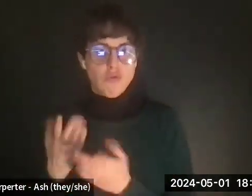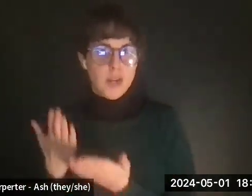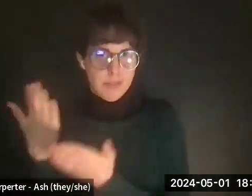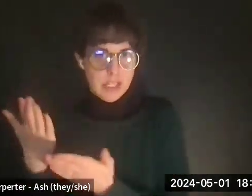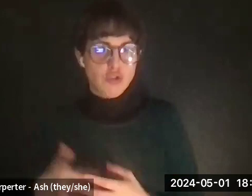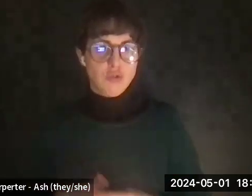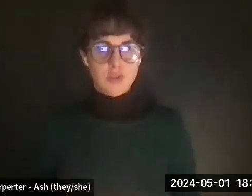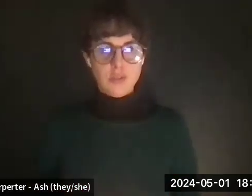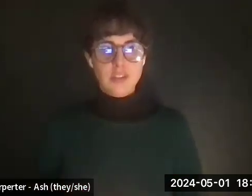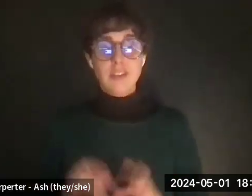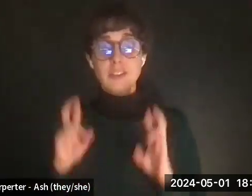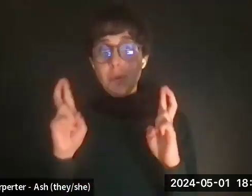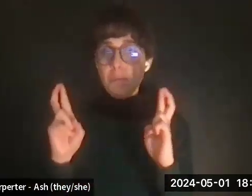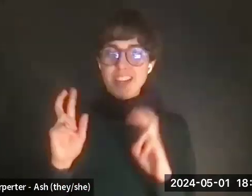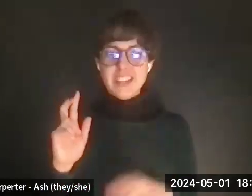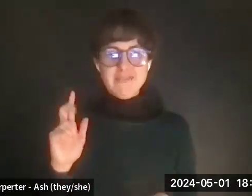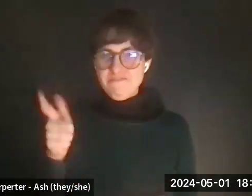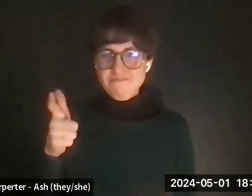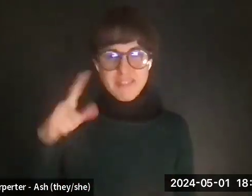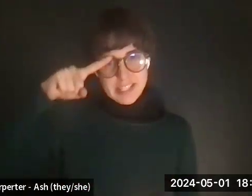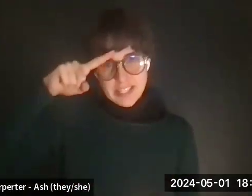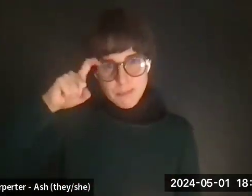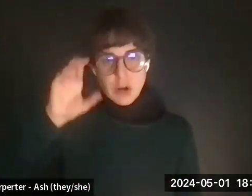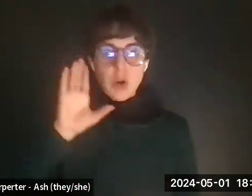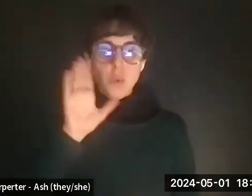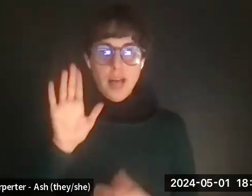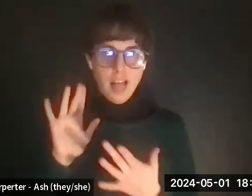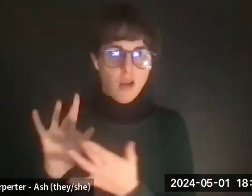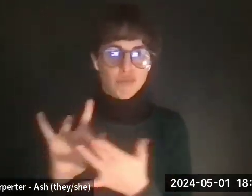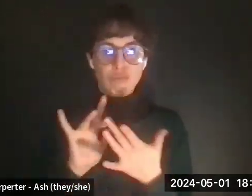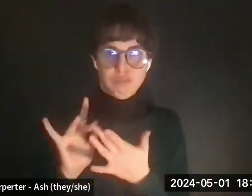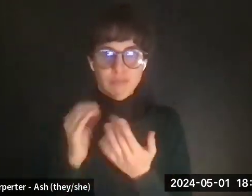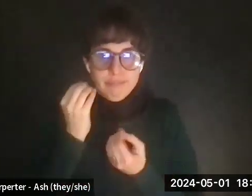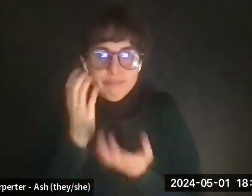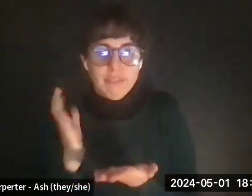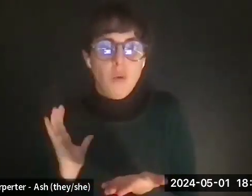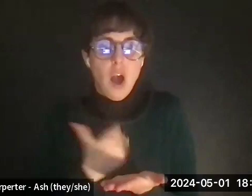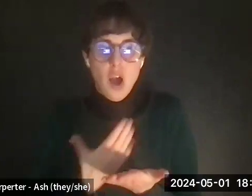to get your feedback on the preliminary recommendations before we present them to the legislature on